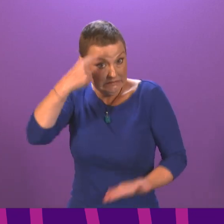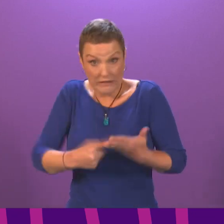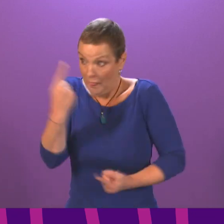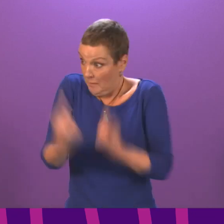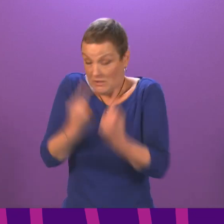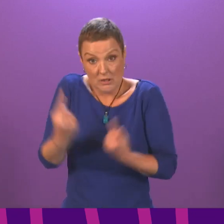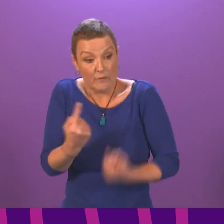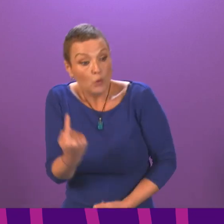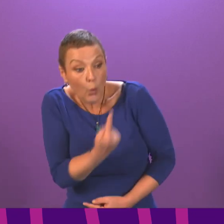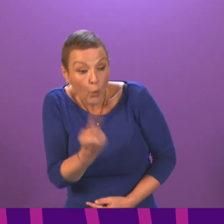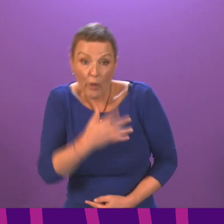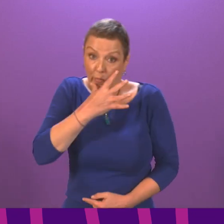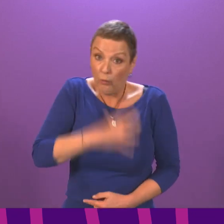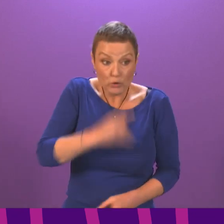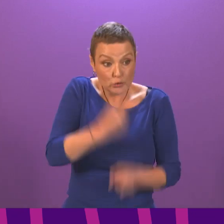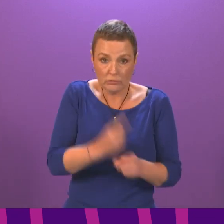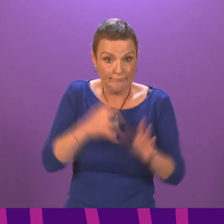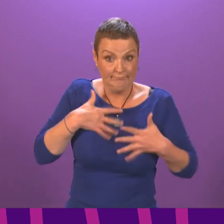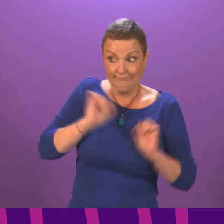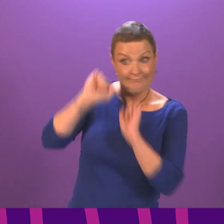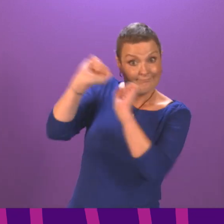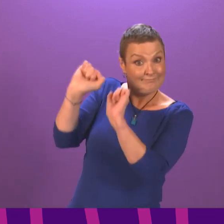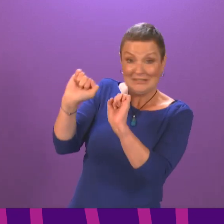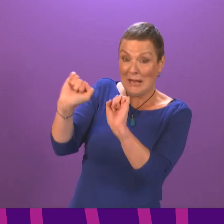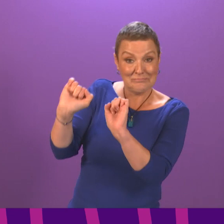to any investigation that it is involved in, is a matter for the Crown Office, and it would